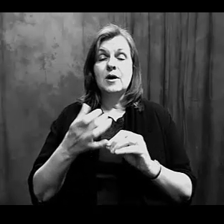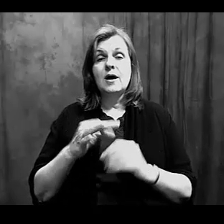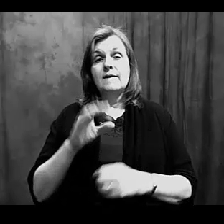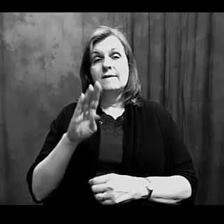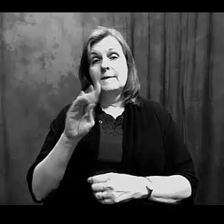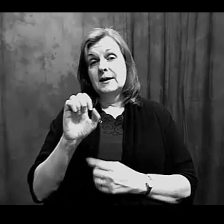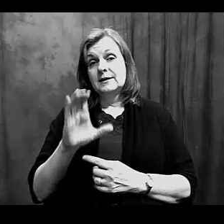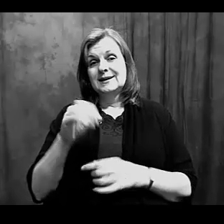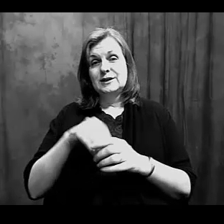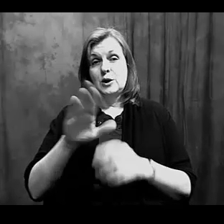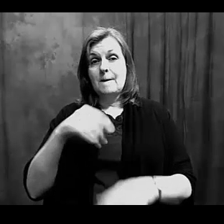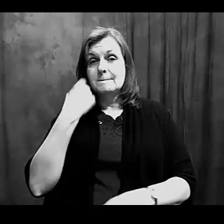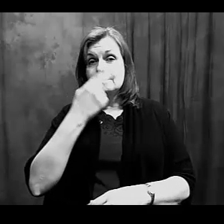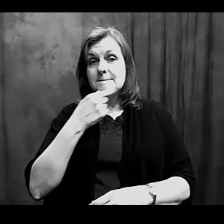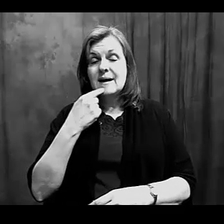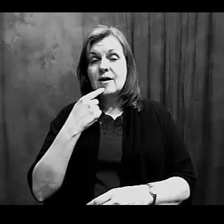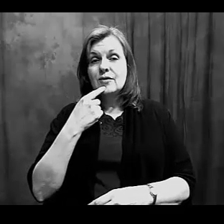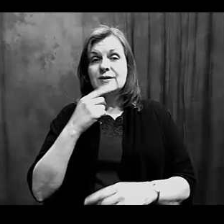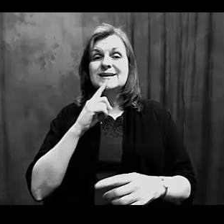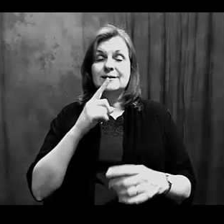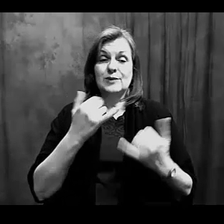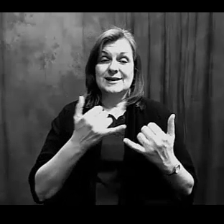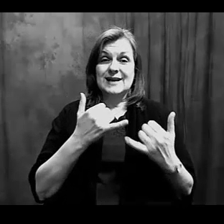and the number of bacteria